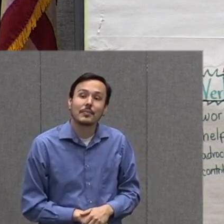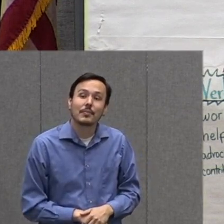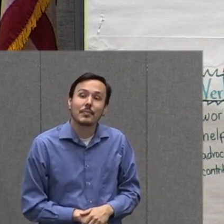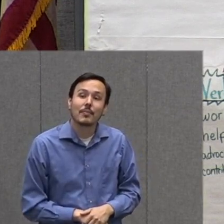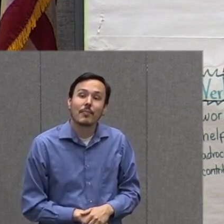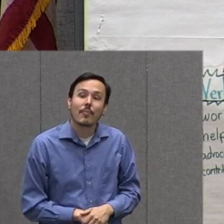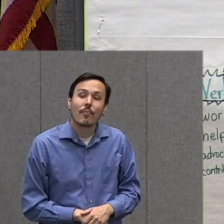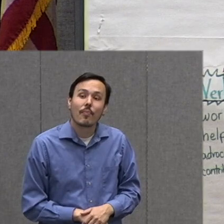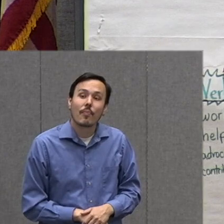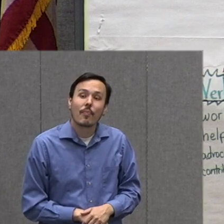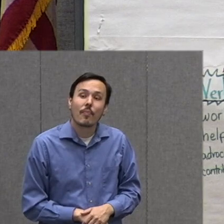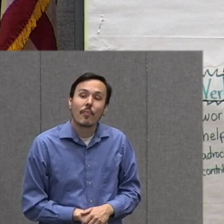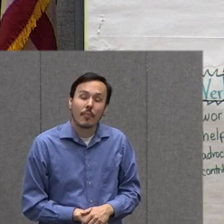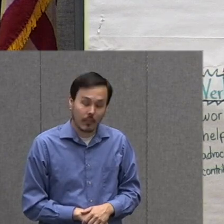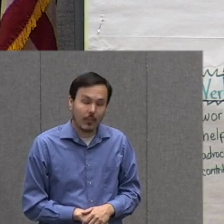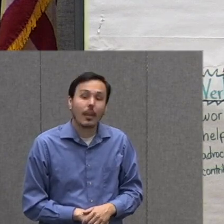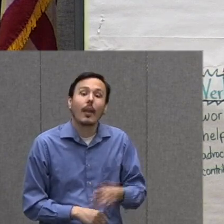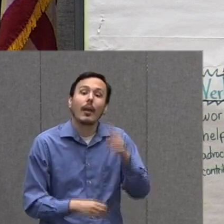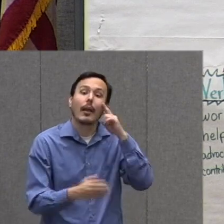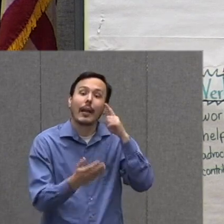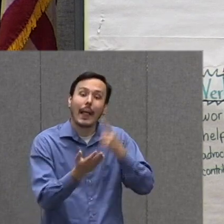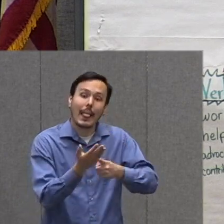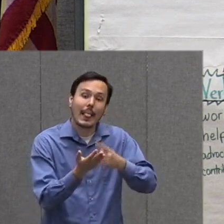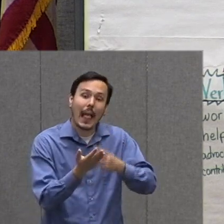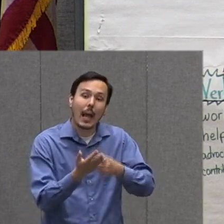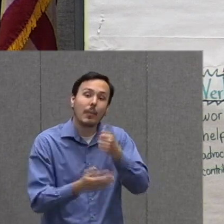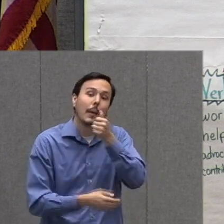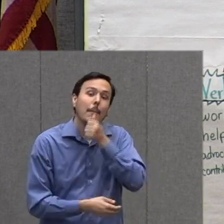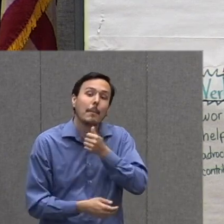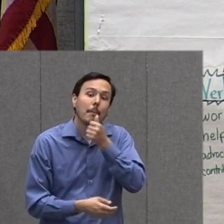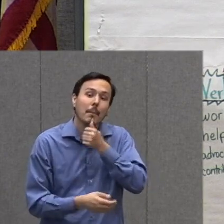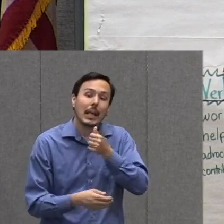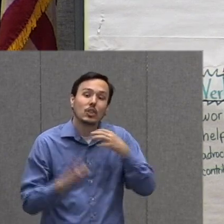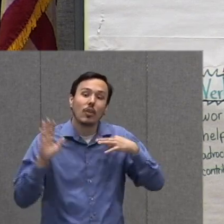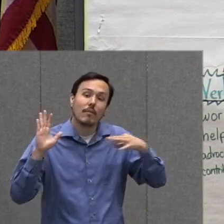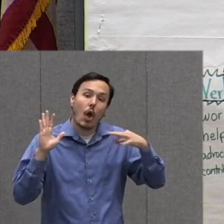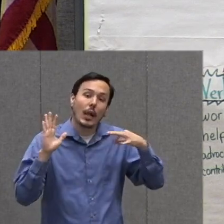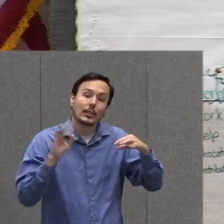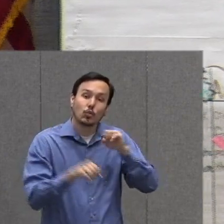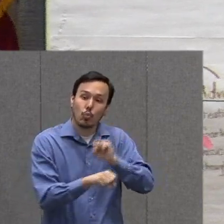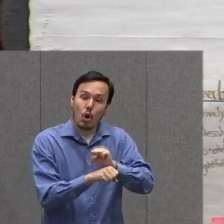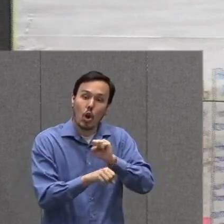Collaborative patient volunteers work. Creatively.